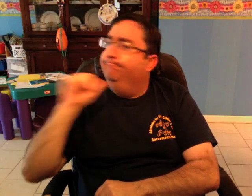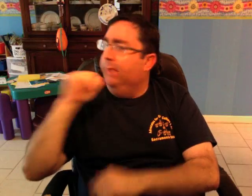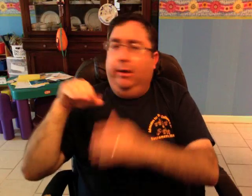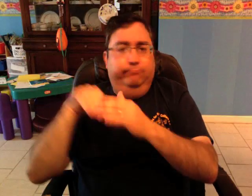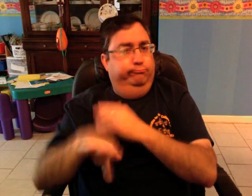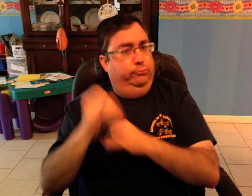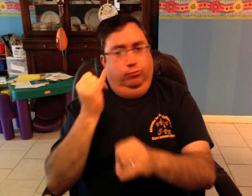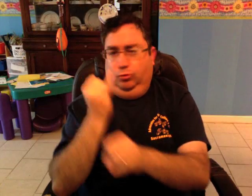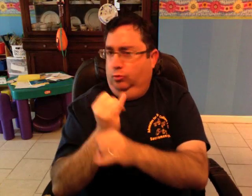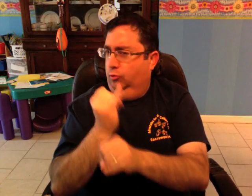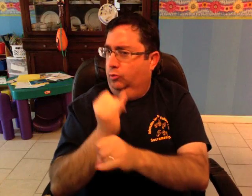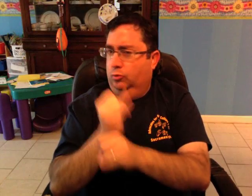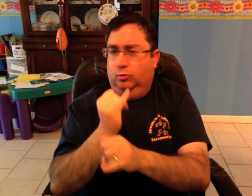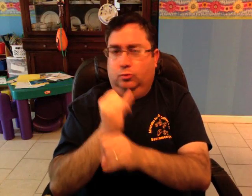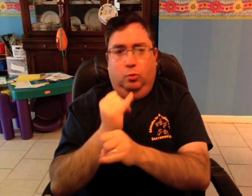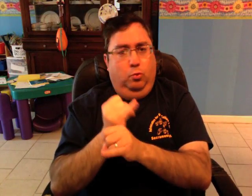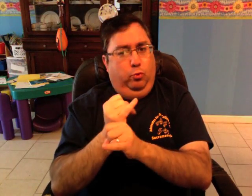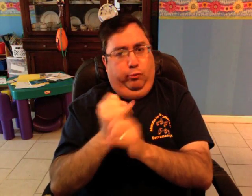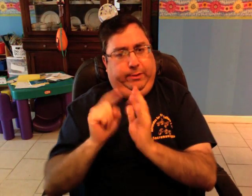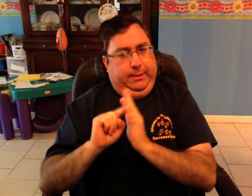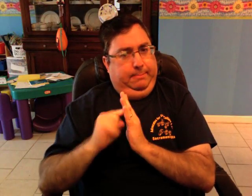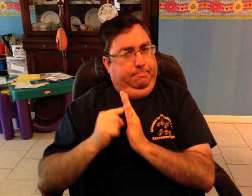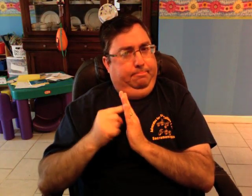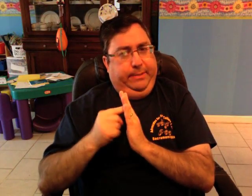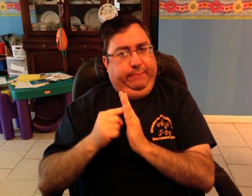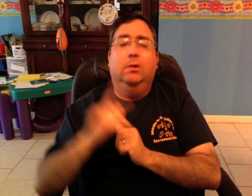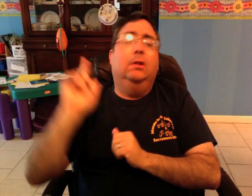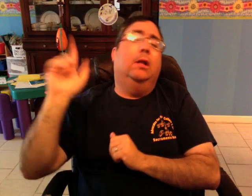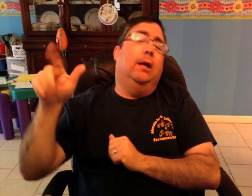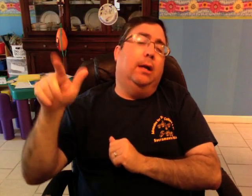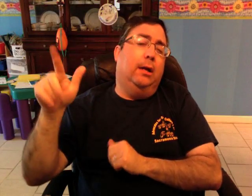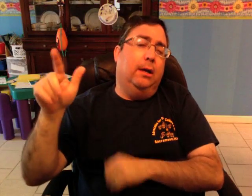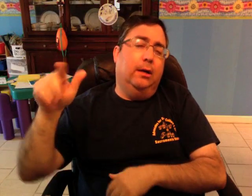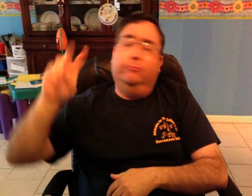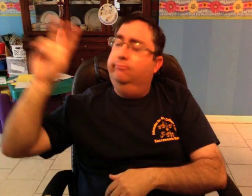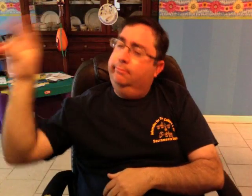who did not enroll at the school until later,